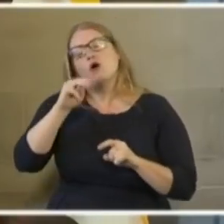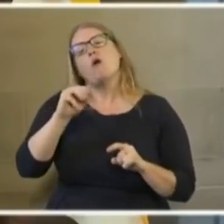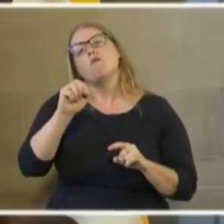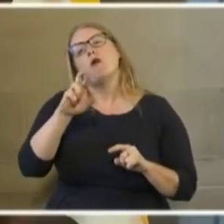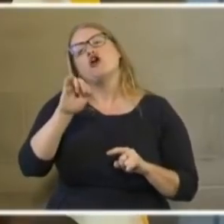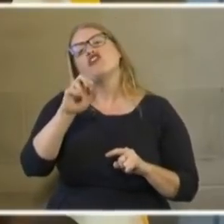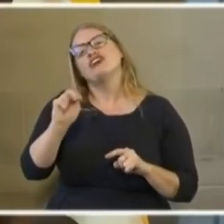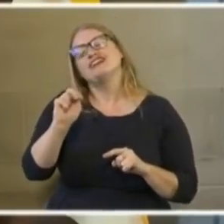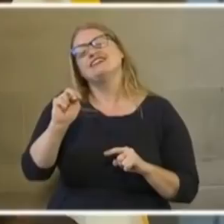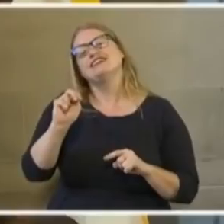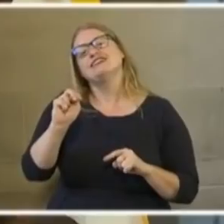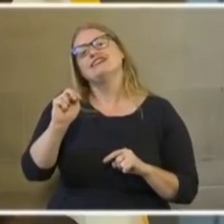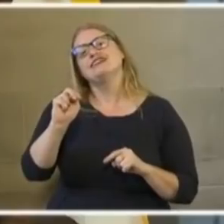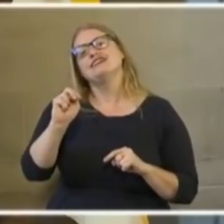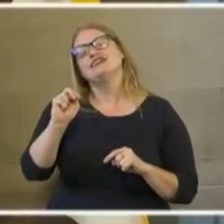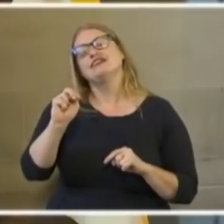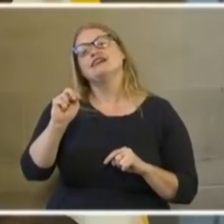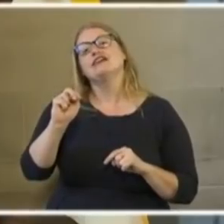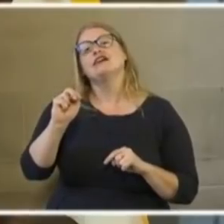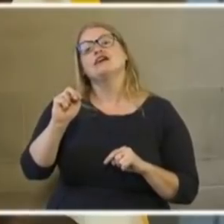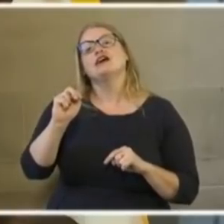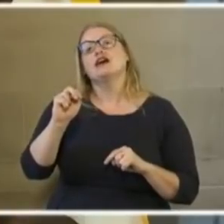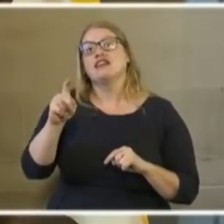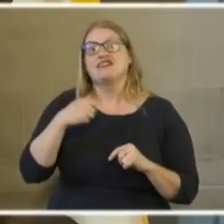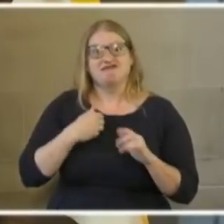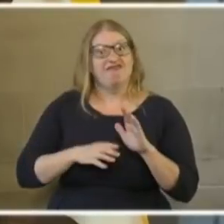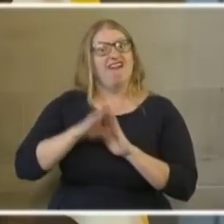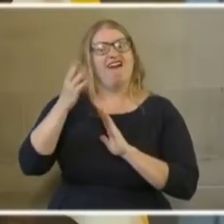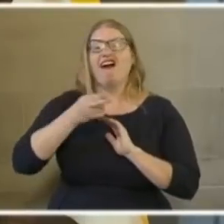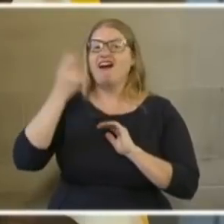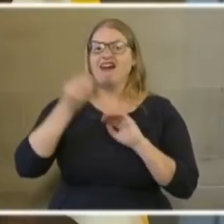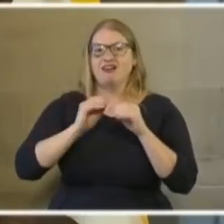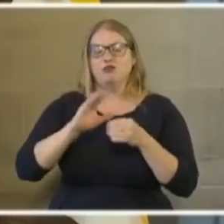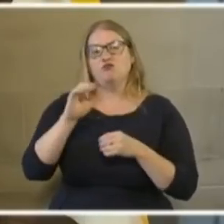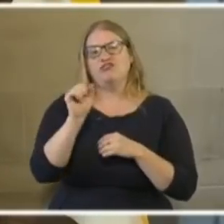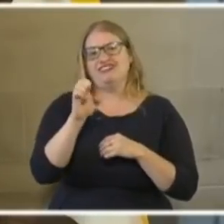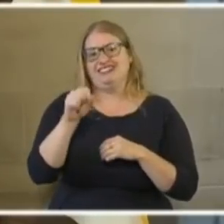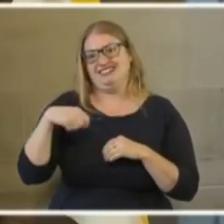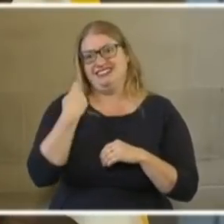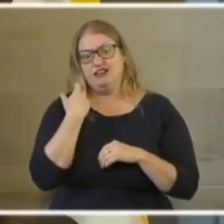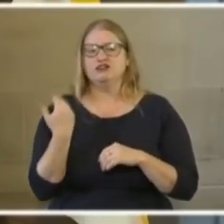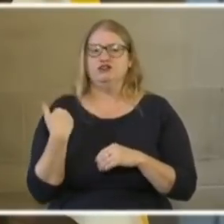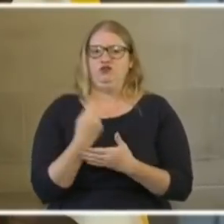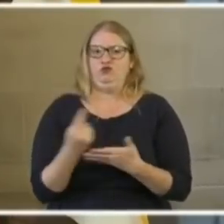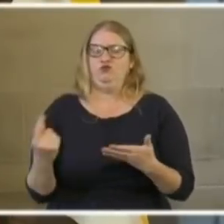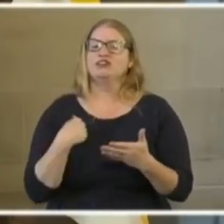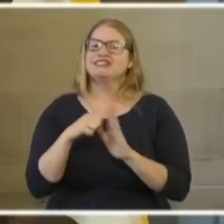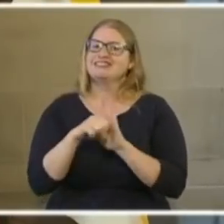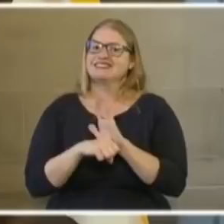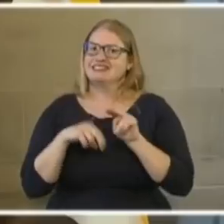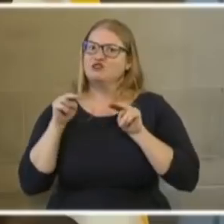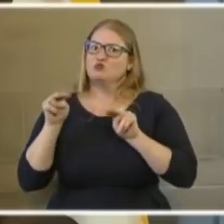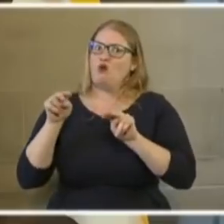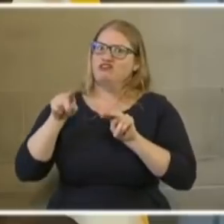175 CASES NOW AND JUST THE LAST TWO WEEKS. THEY HAVE BEEN PLACED ON THE STATE WATCHLIST. SIMILARLY, MARIN 1700 CASES IN